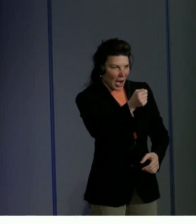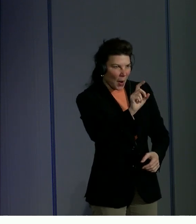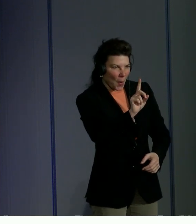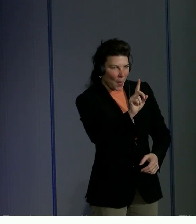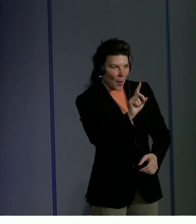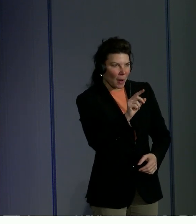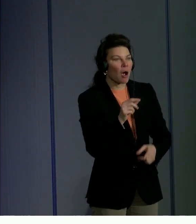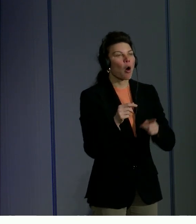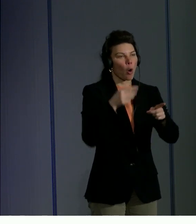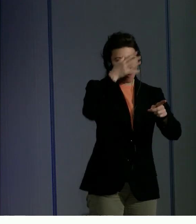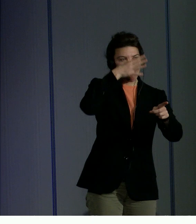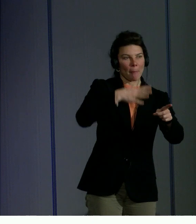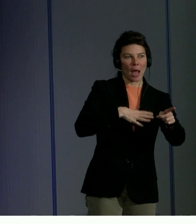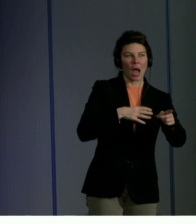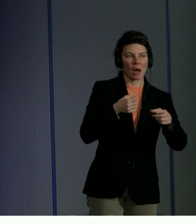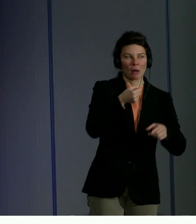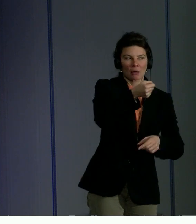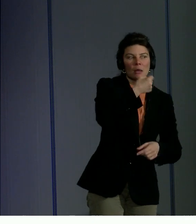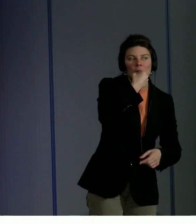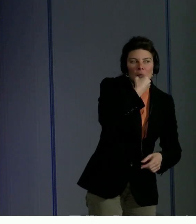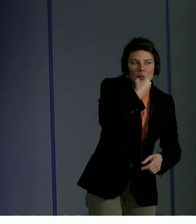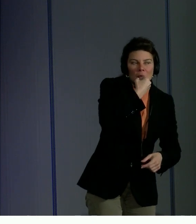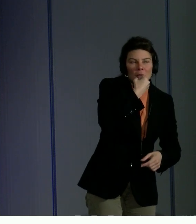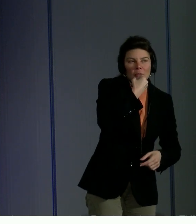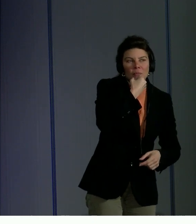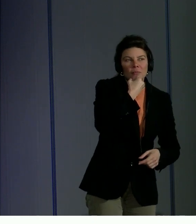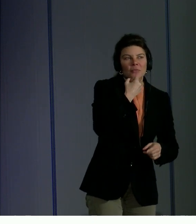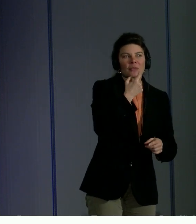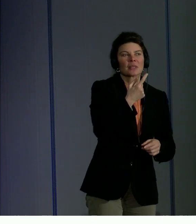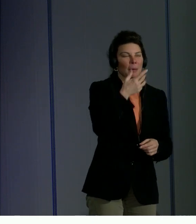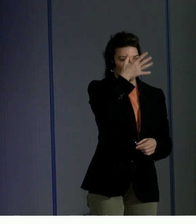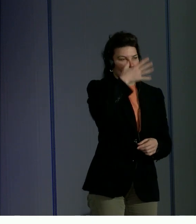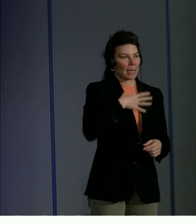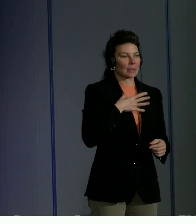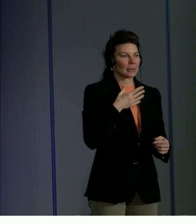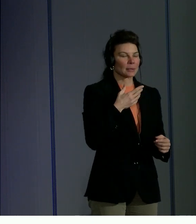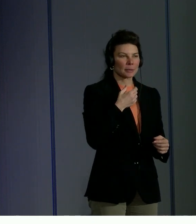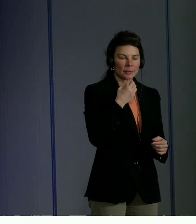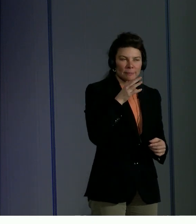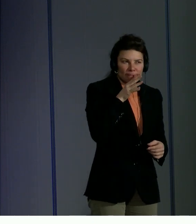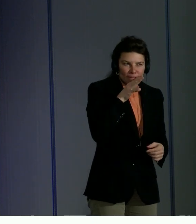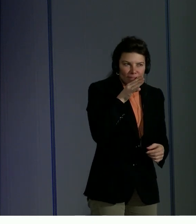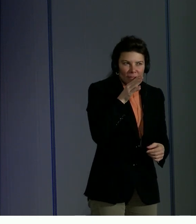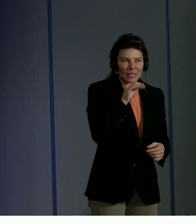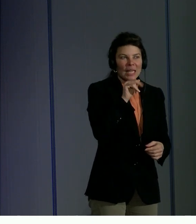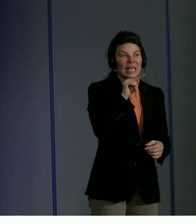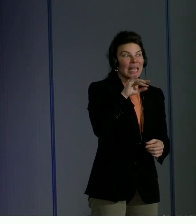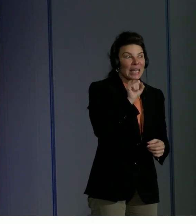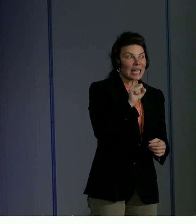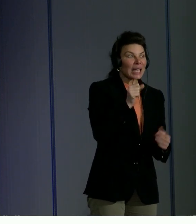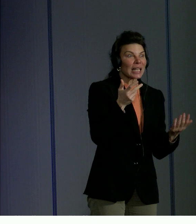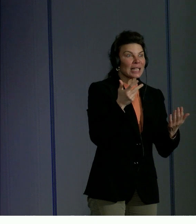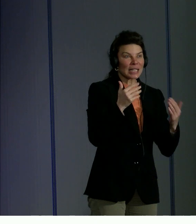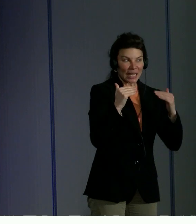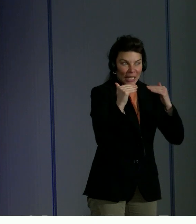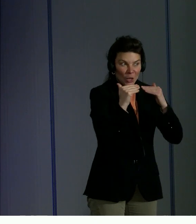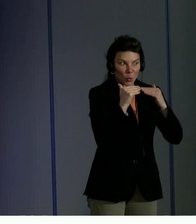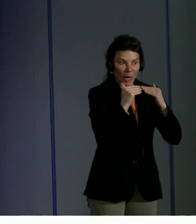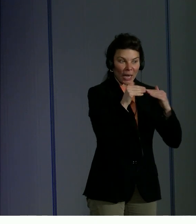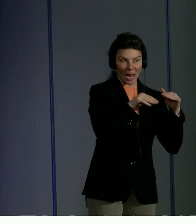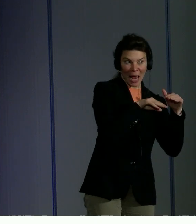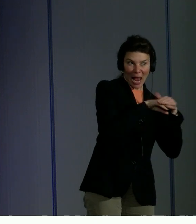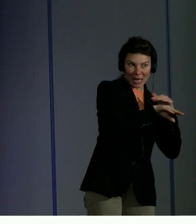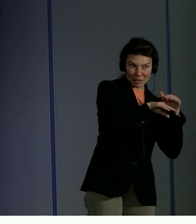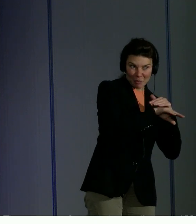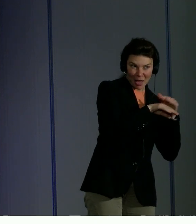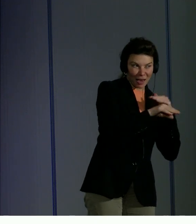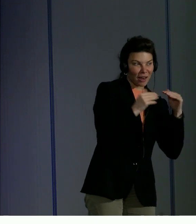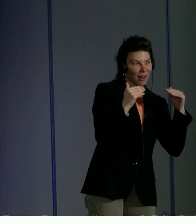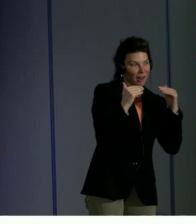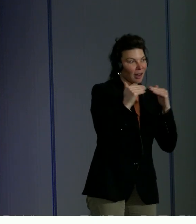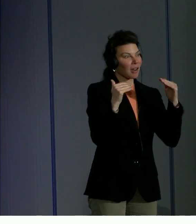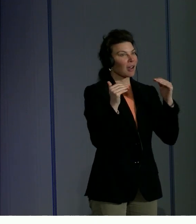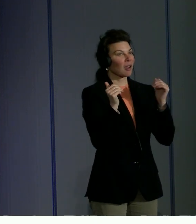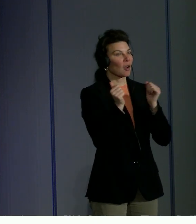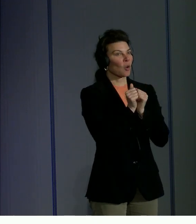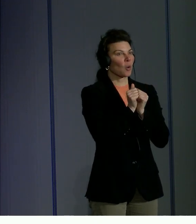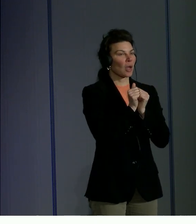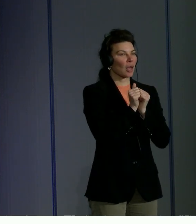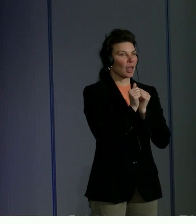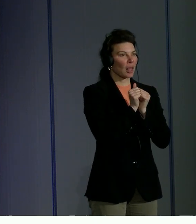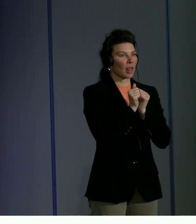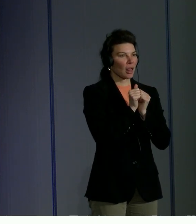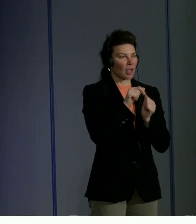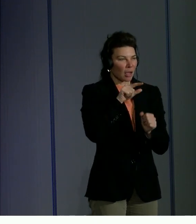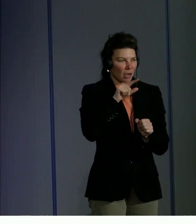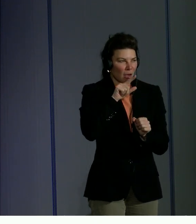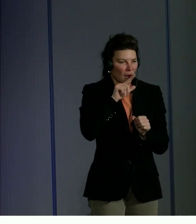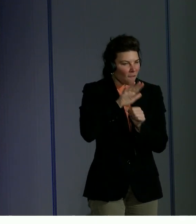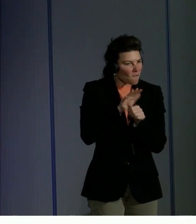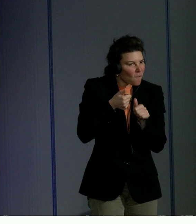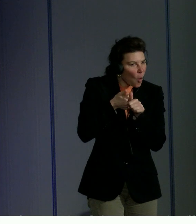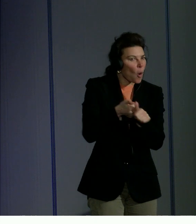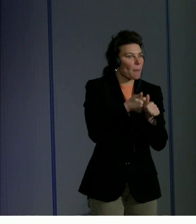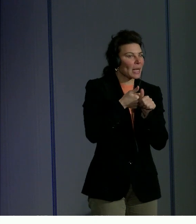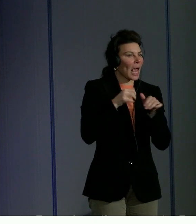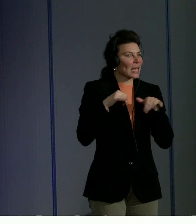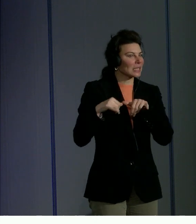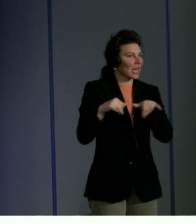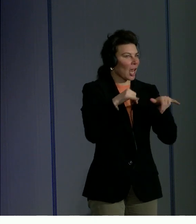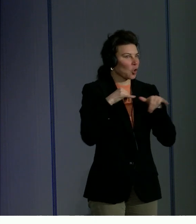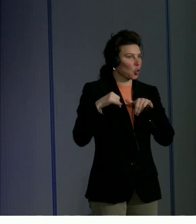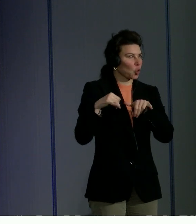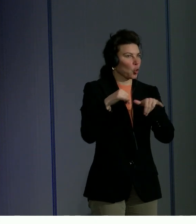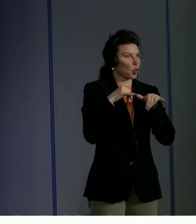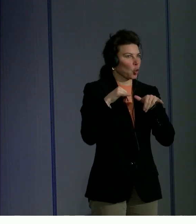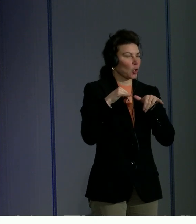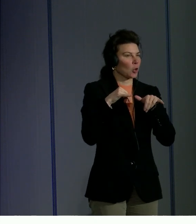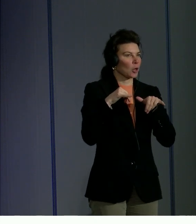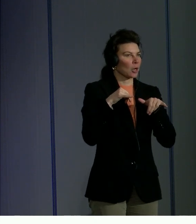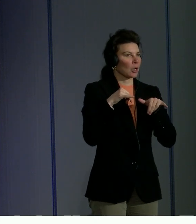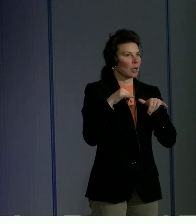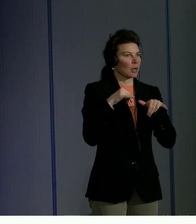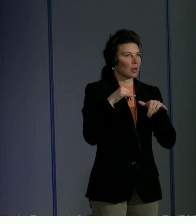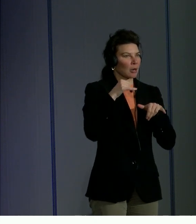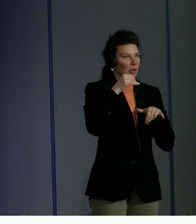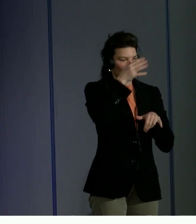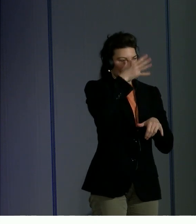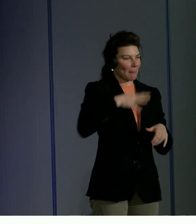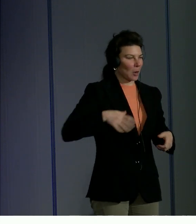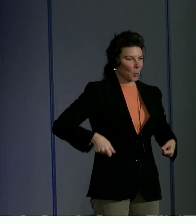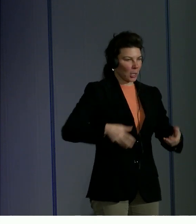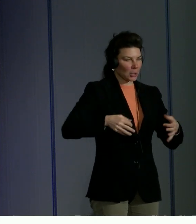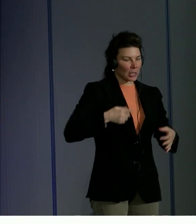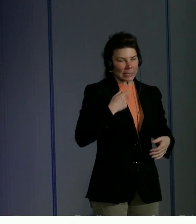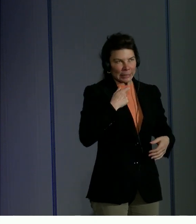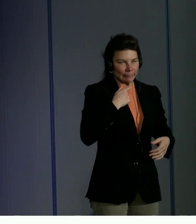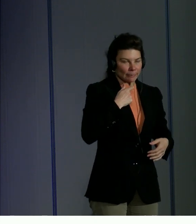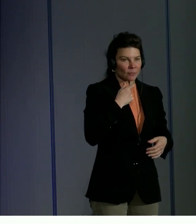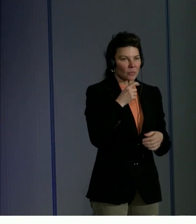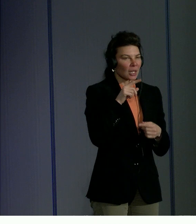It's equality accessibility with conformance to a standard. When you can't get accessibility